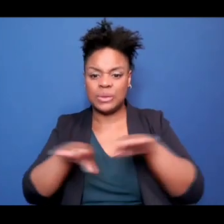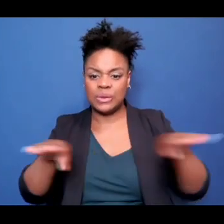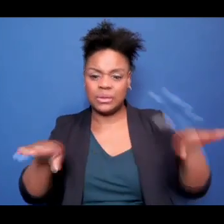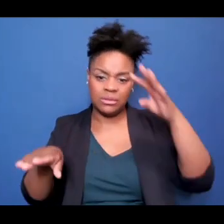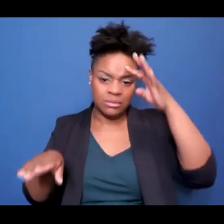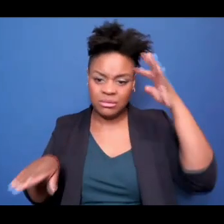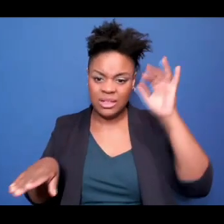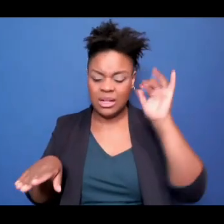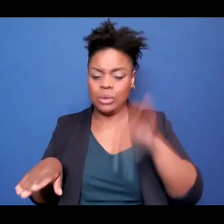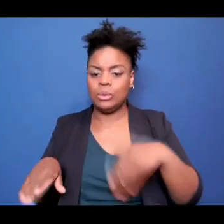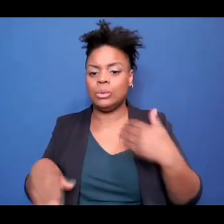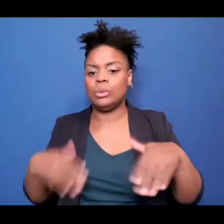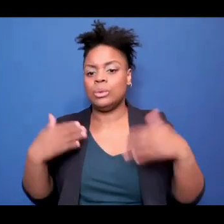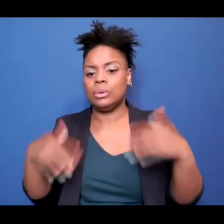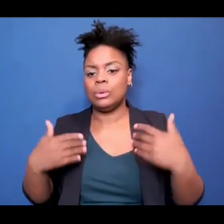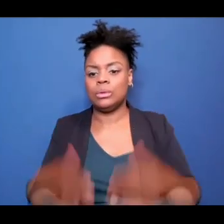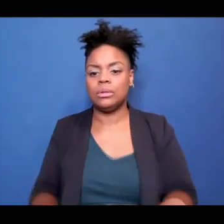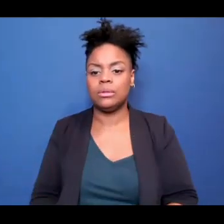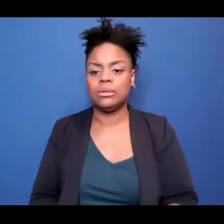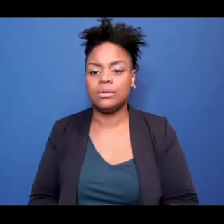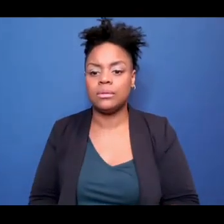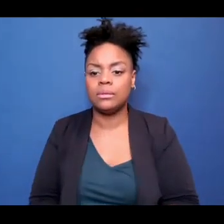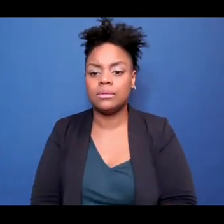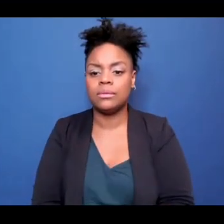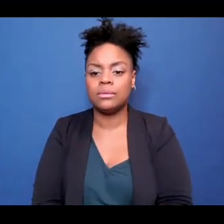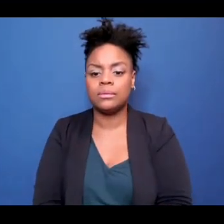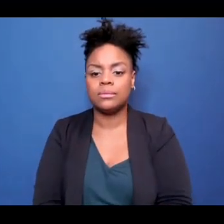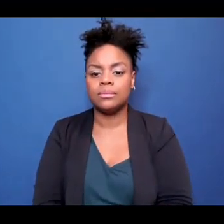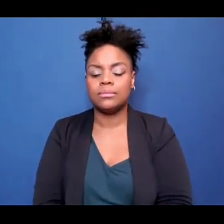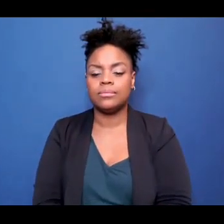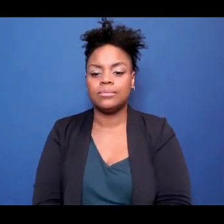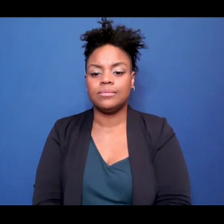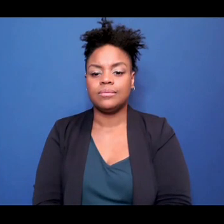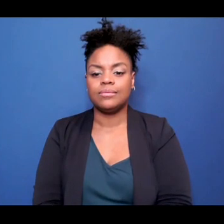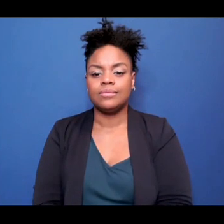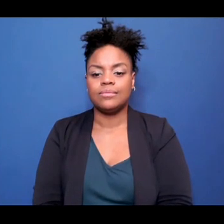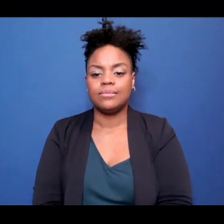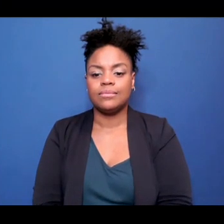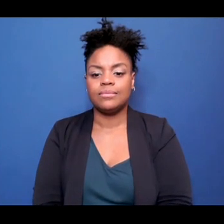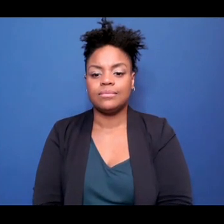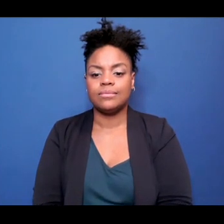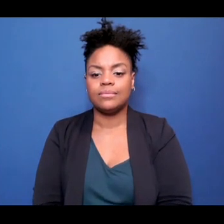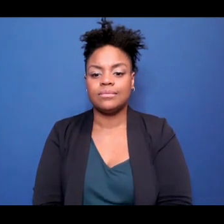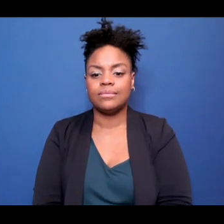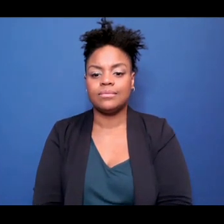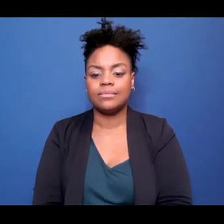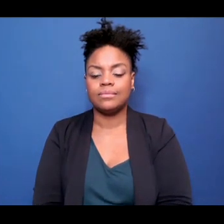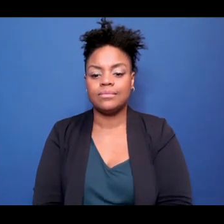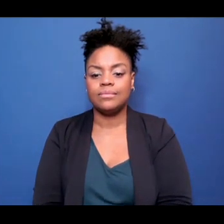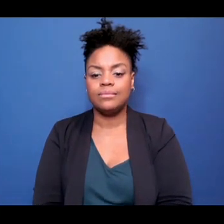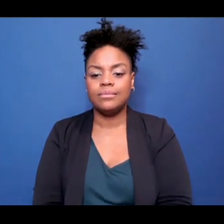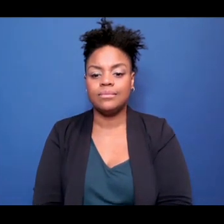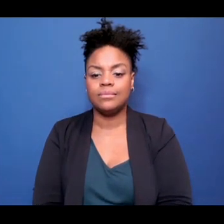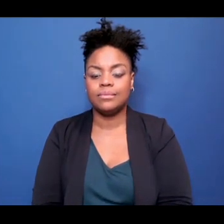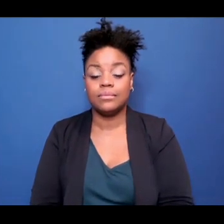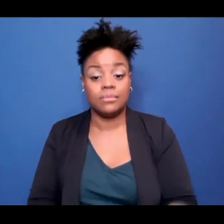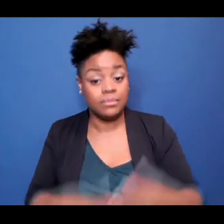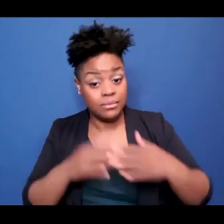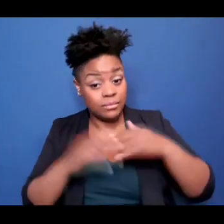WHILE MAKING THEIR PANCAKES. NEXT SLIDE.